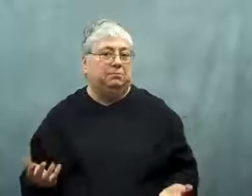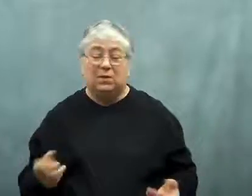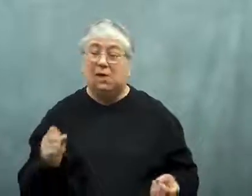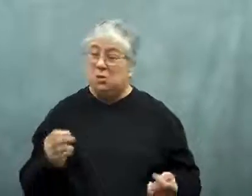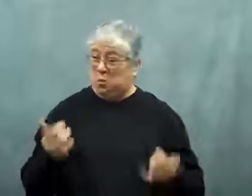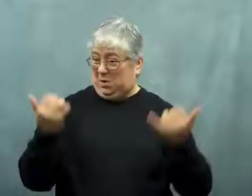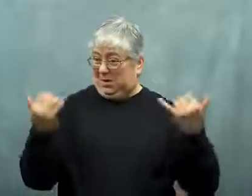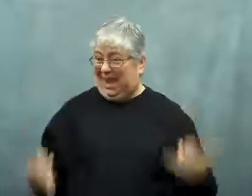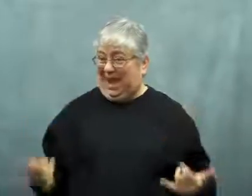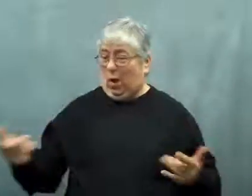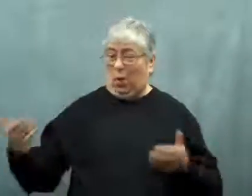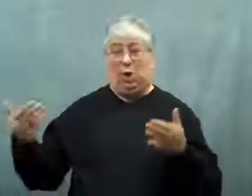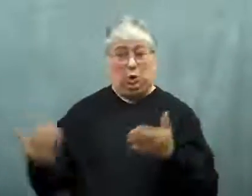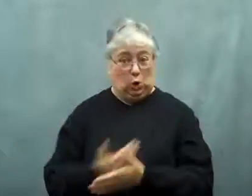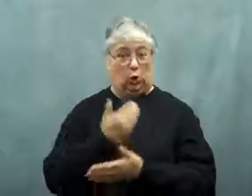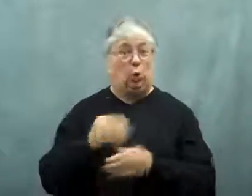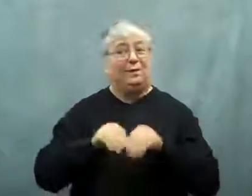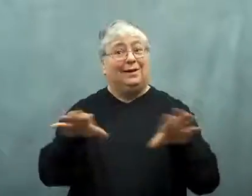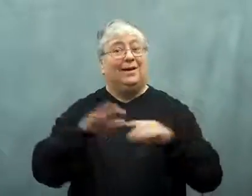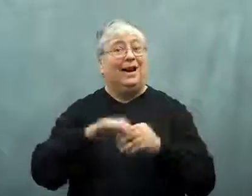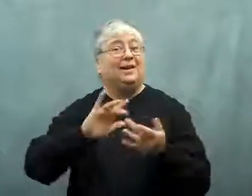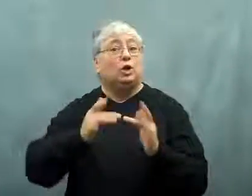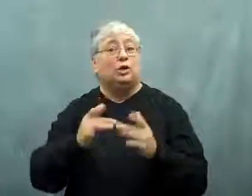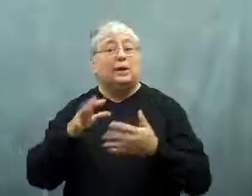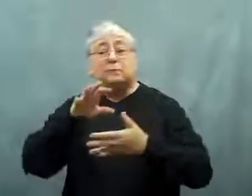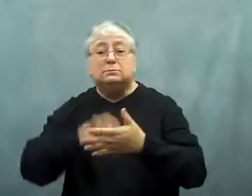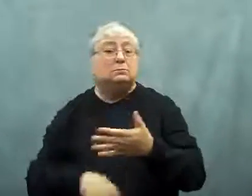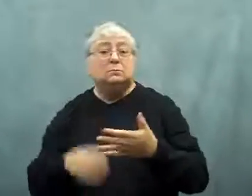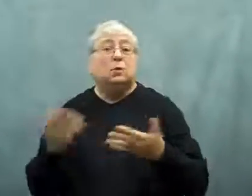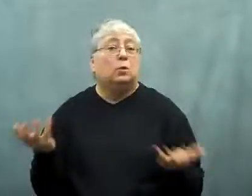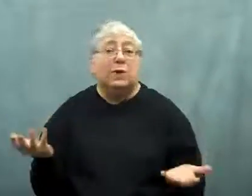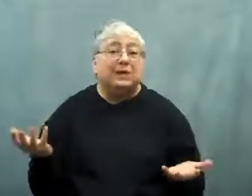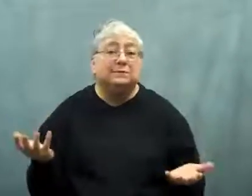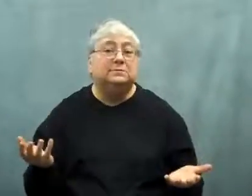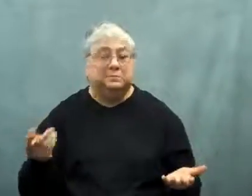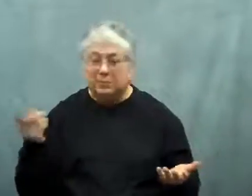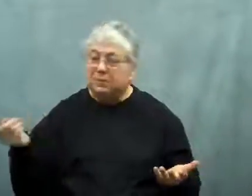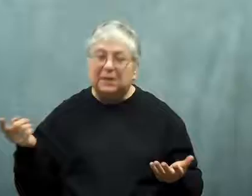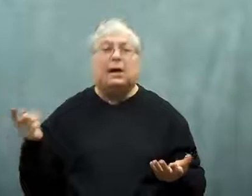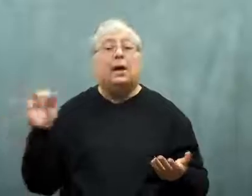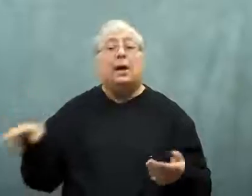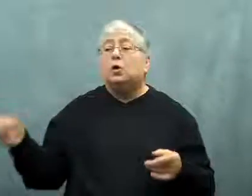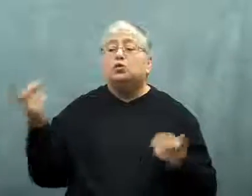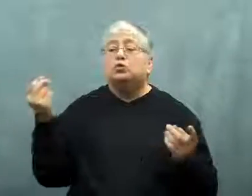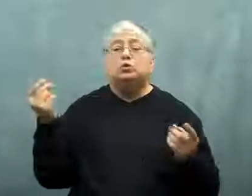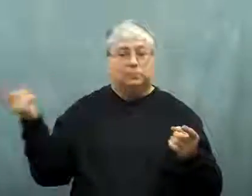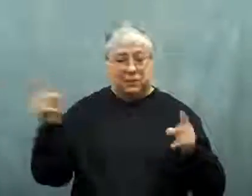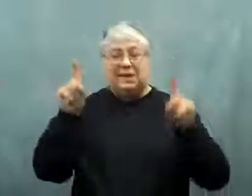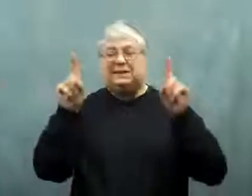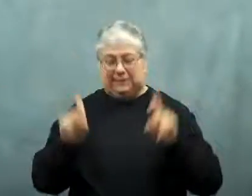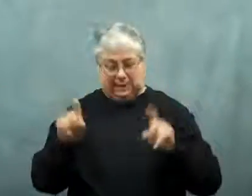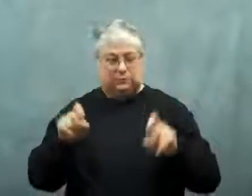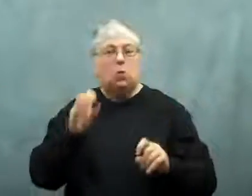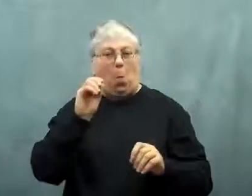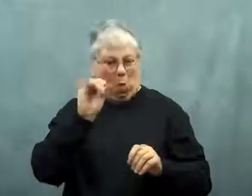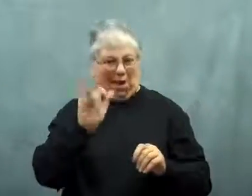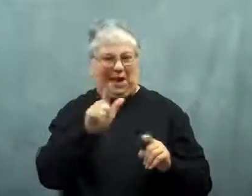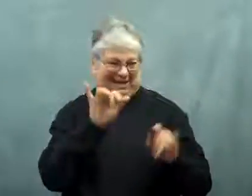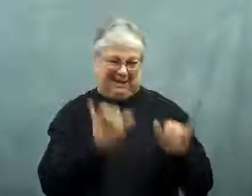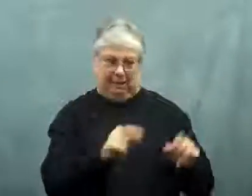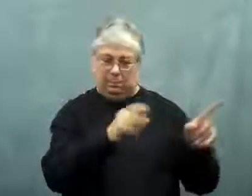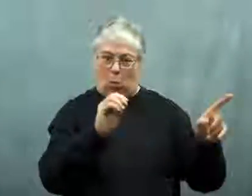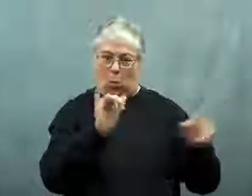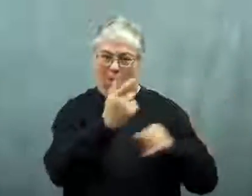So the results of this new study released on the internet are as follows.